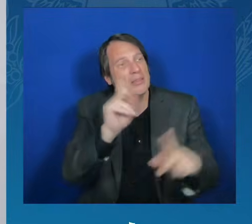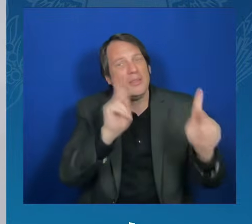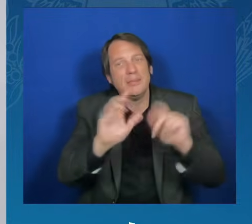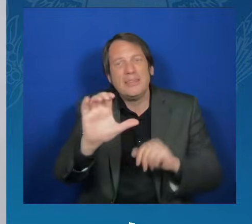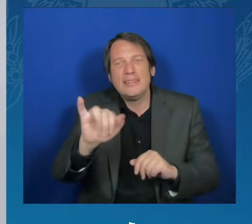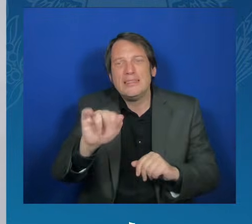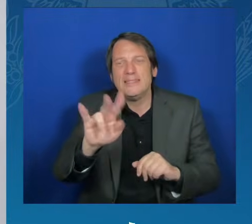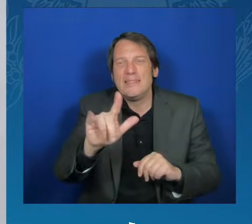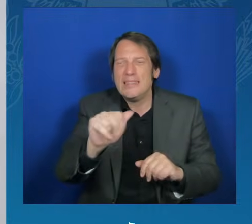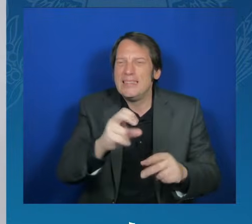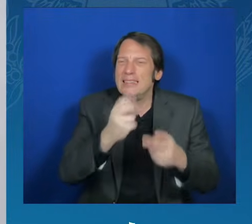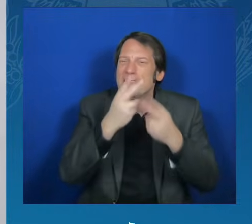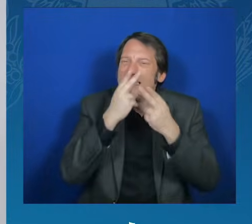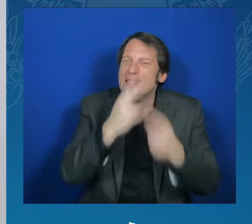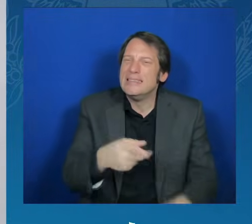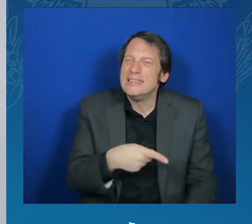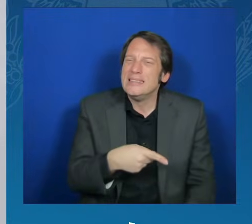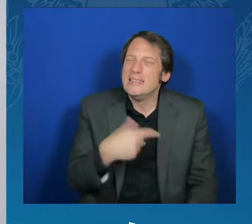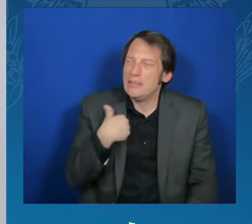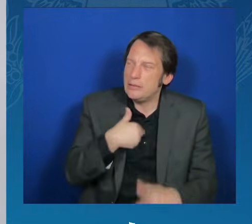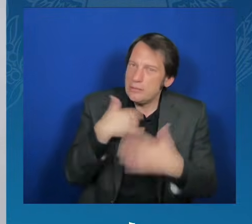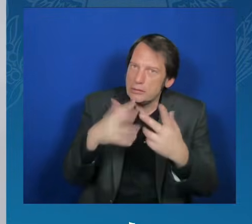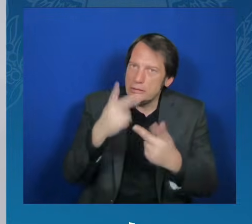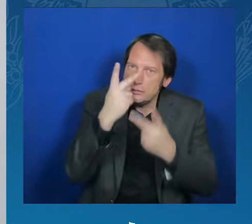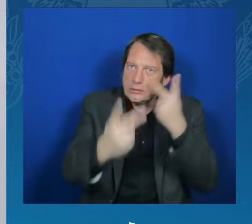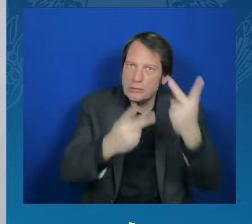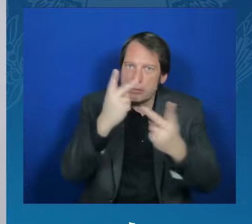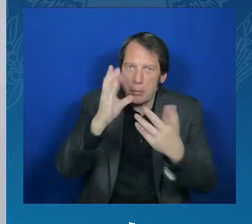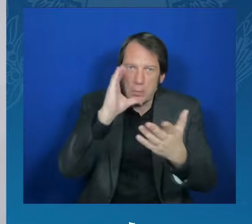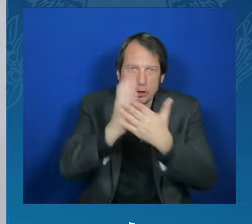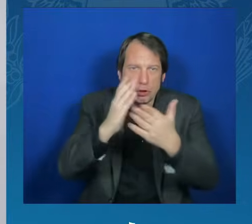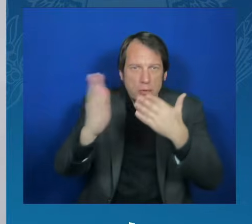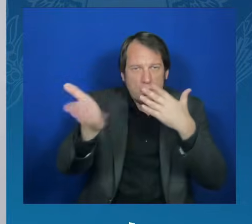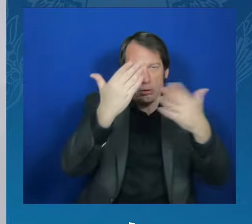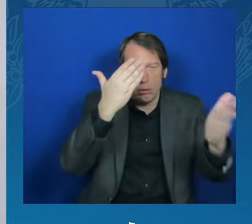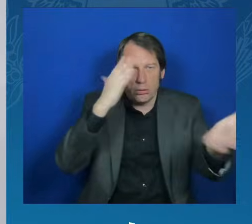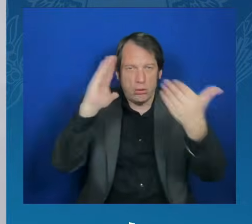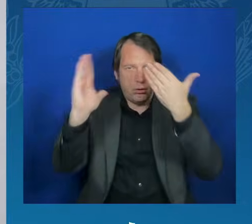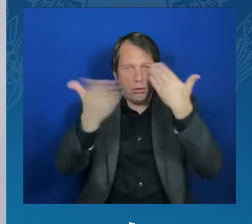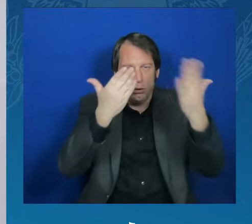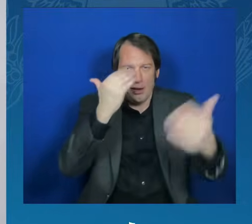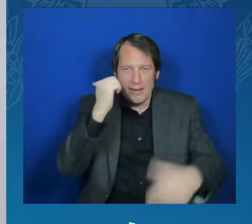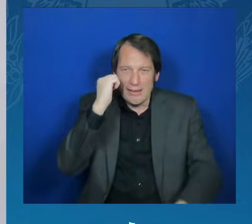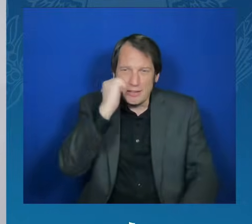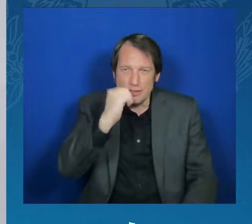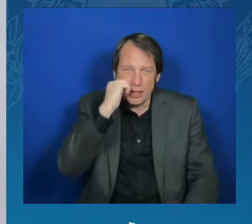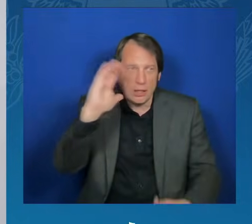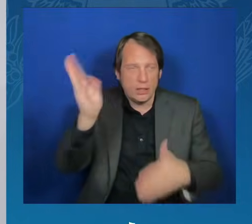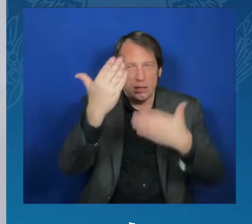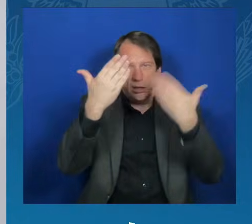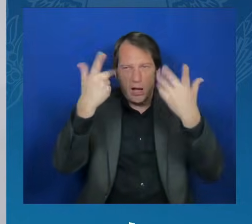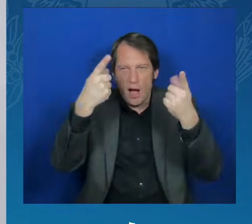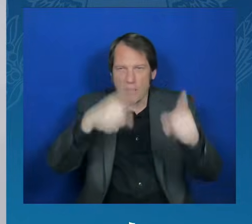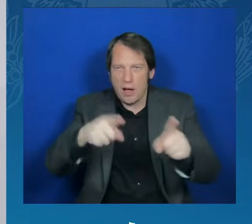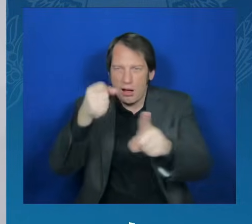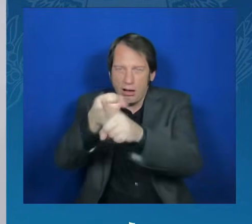that we see on a daily basis of the human suffering and the need for humanitarian aid. And the President and our administration